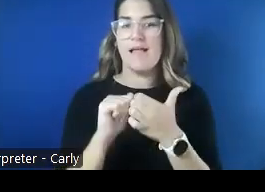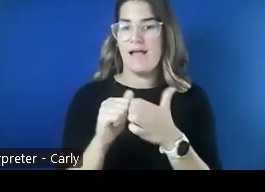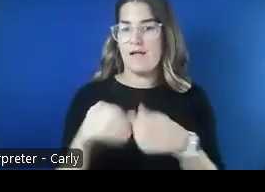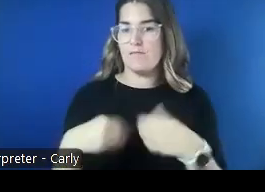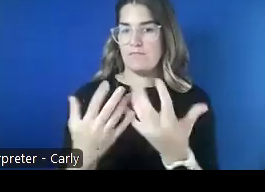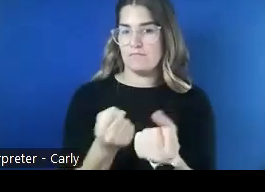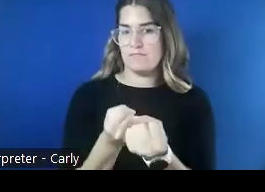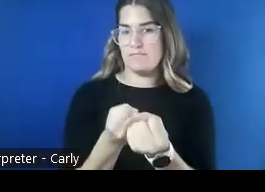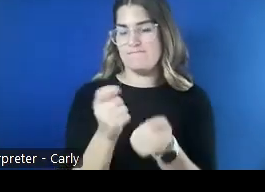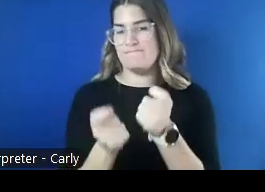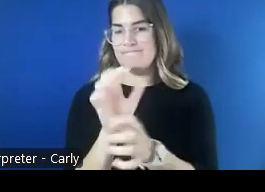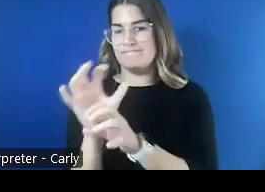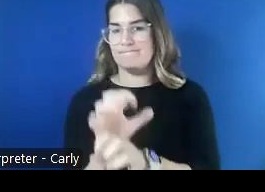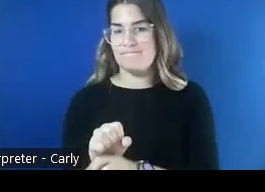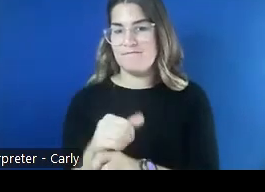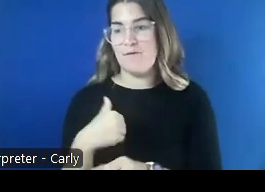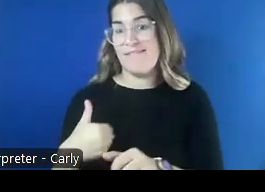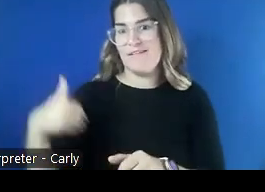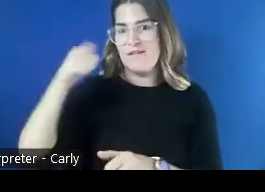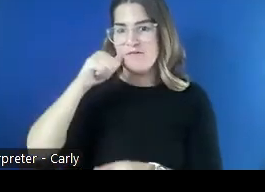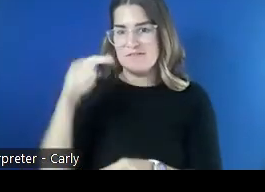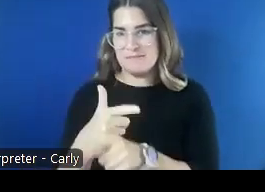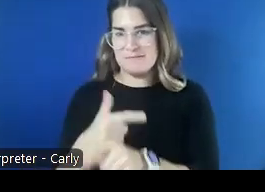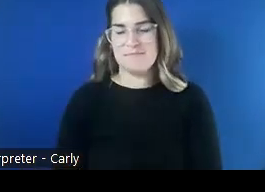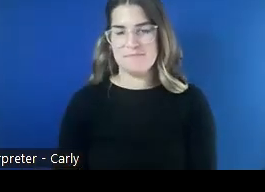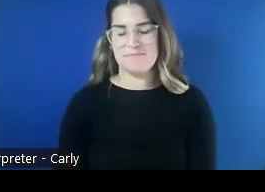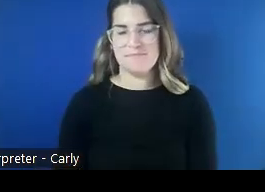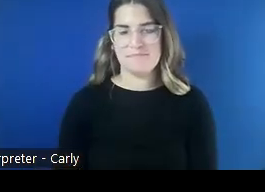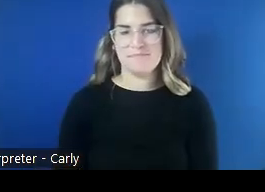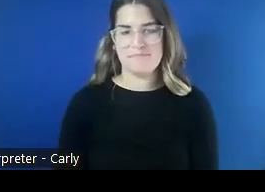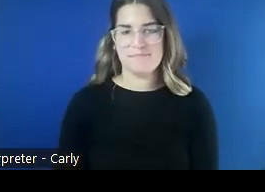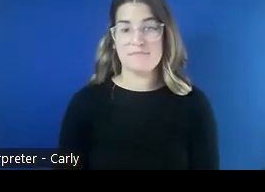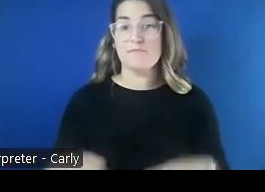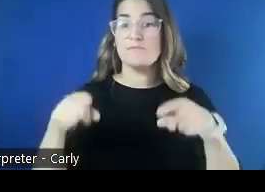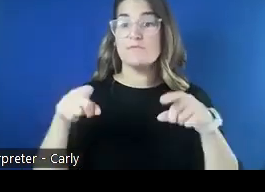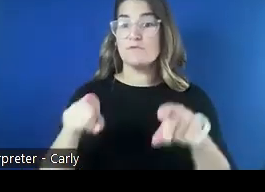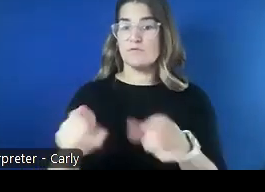child adjust to having a younger sibling and then throughout this process the consultant is engaging